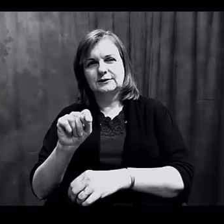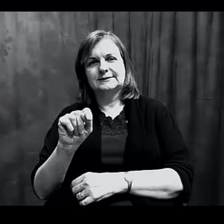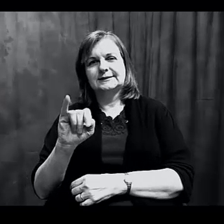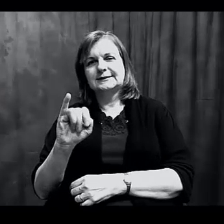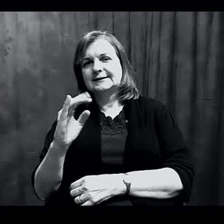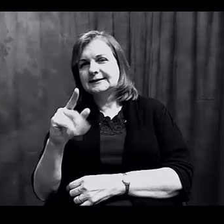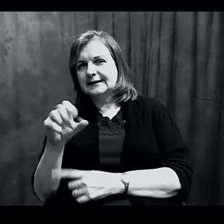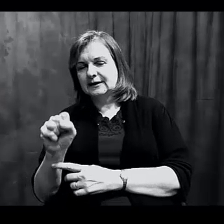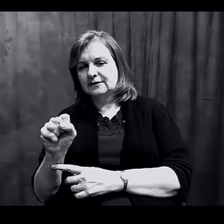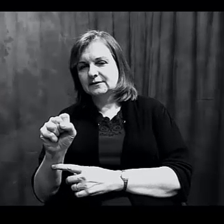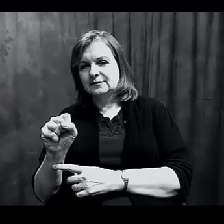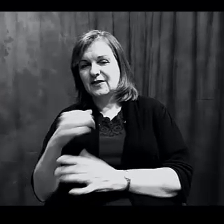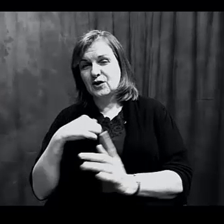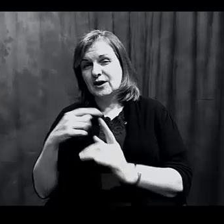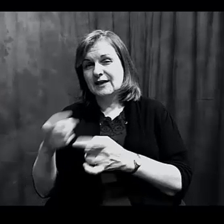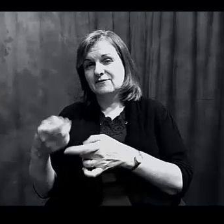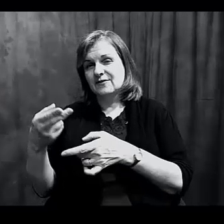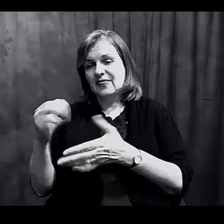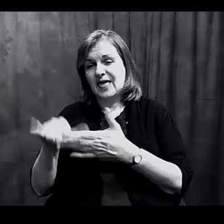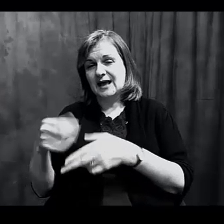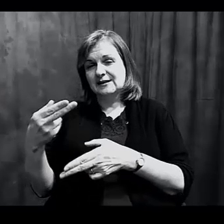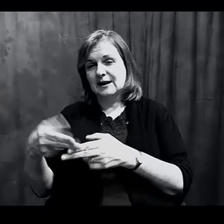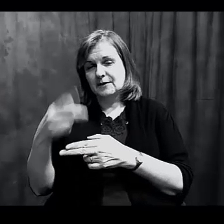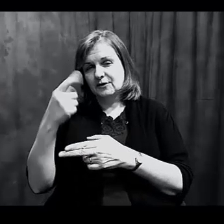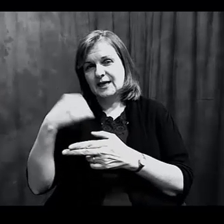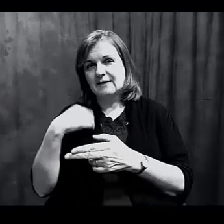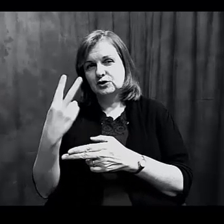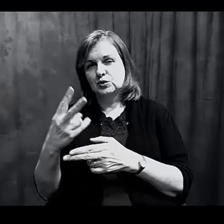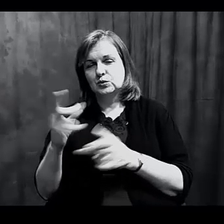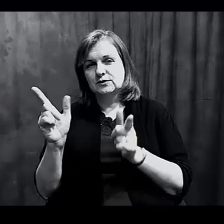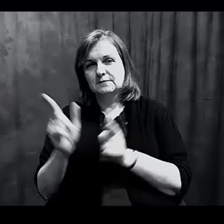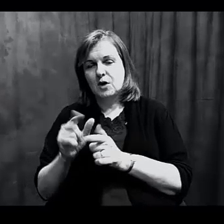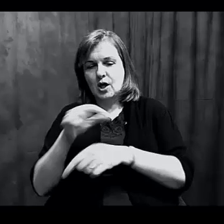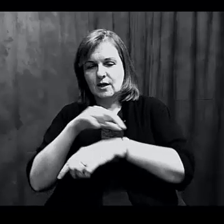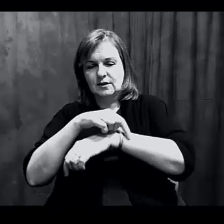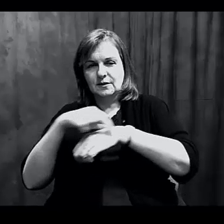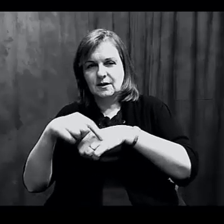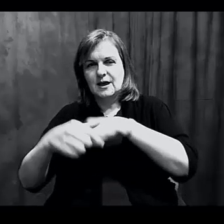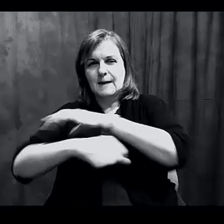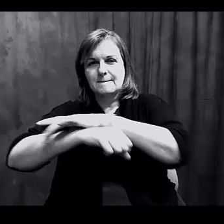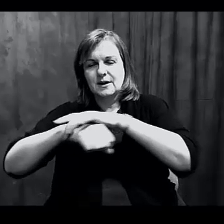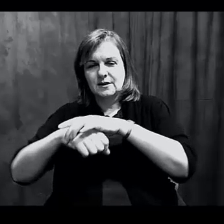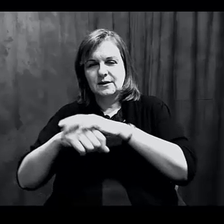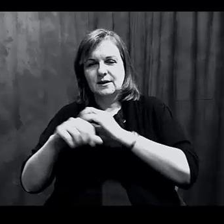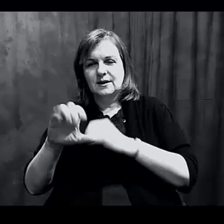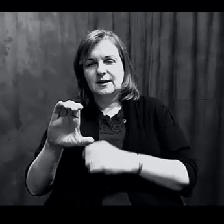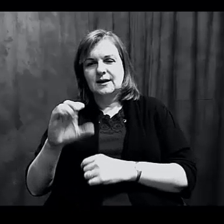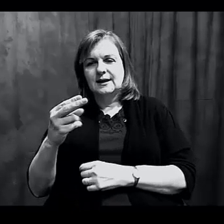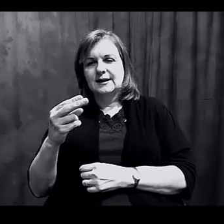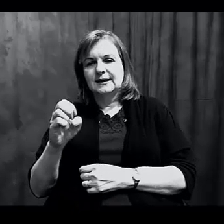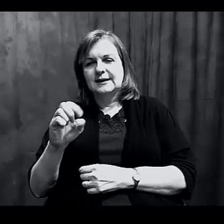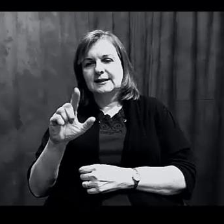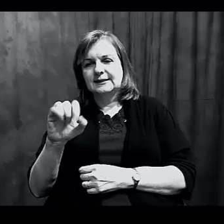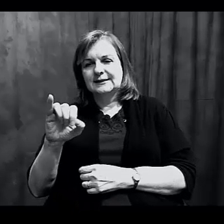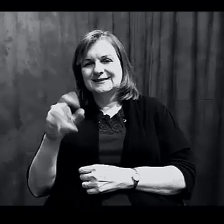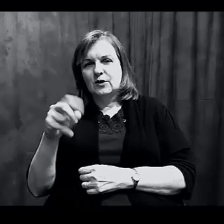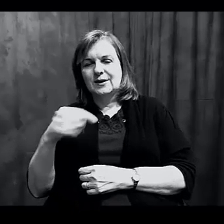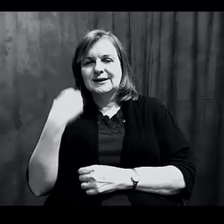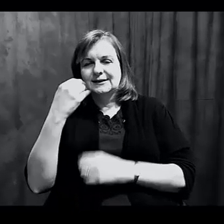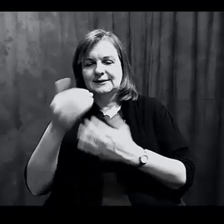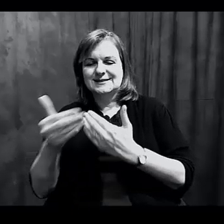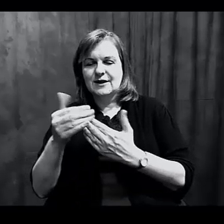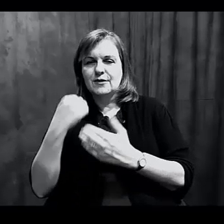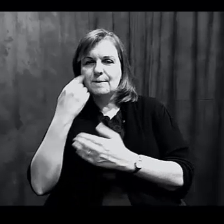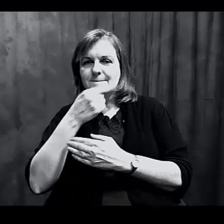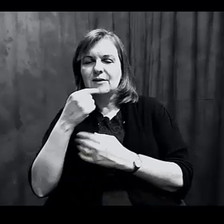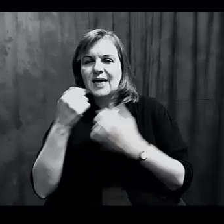Chelicerata or our subphyla that includes our spiders and ticks and so on. They are named this because they have two small